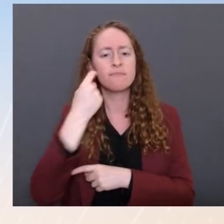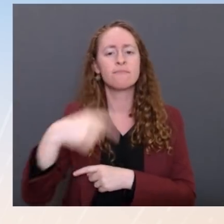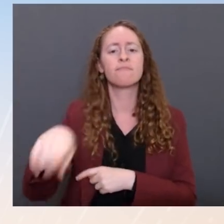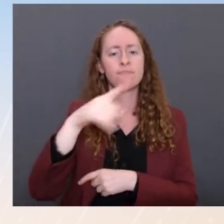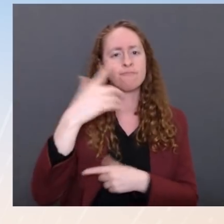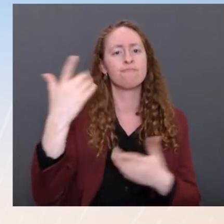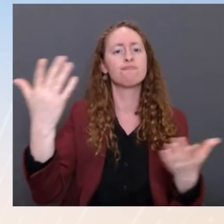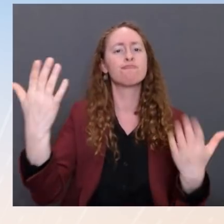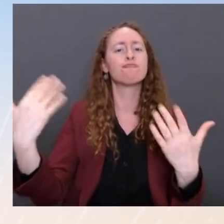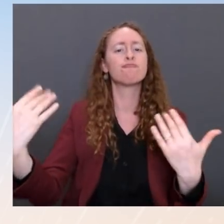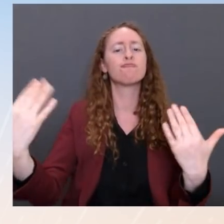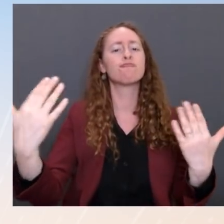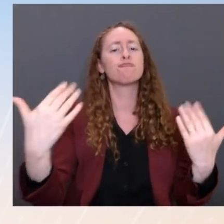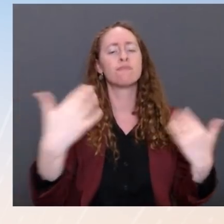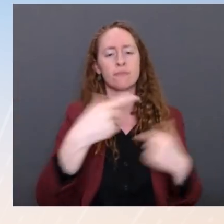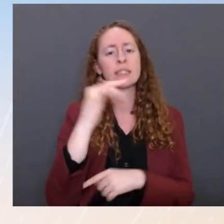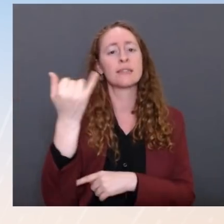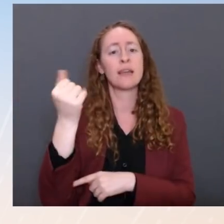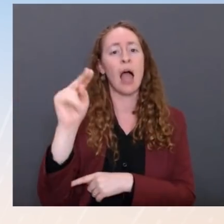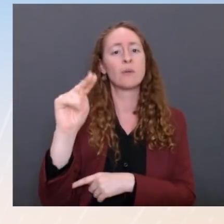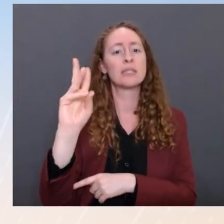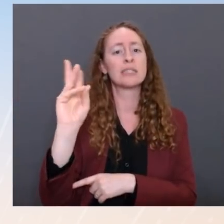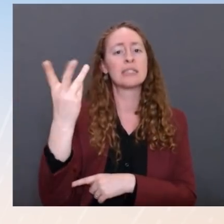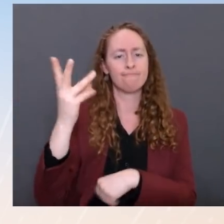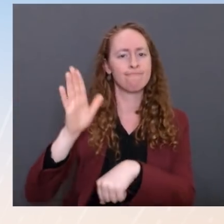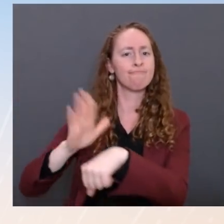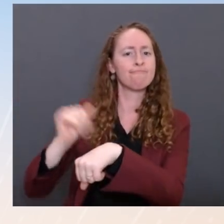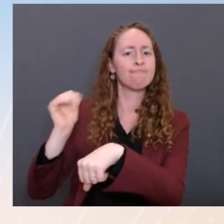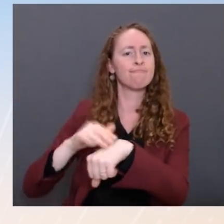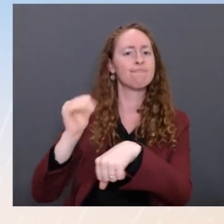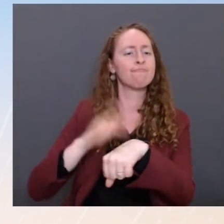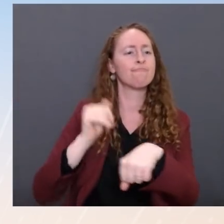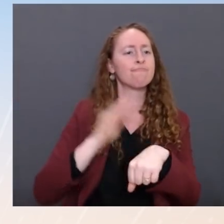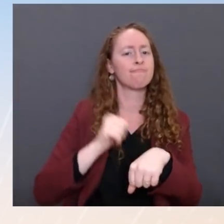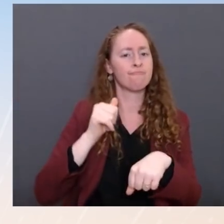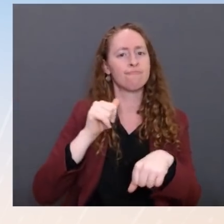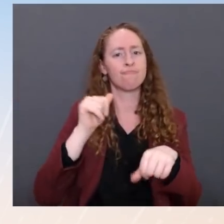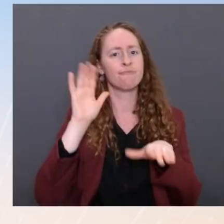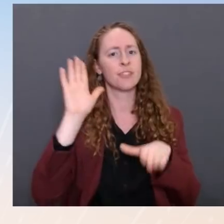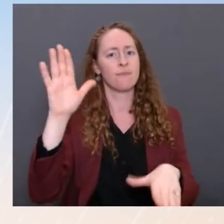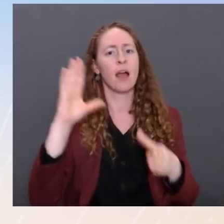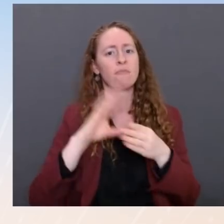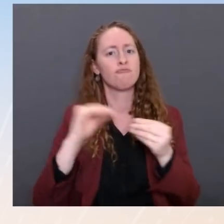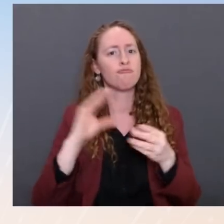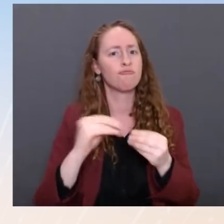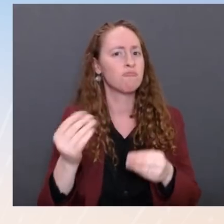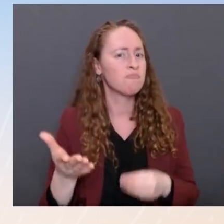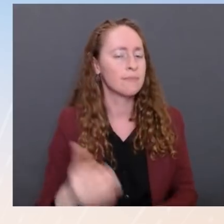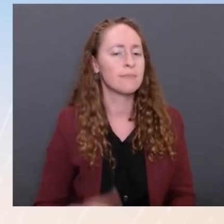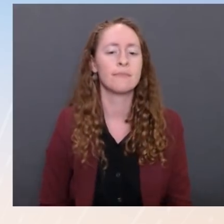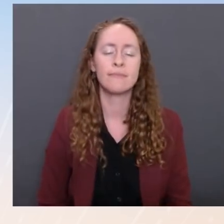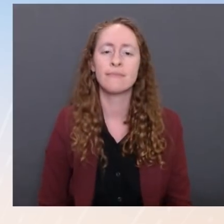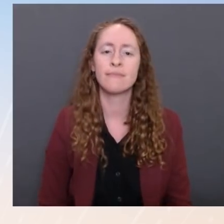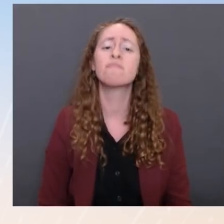We'll continue to support their work. We believe it's vital and essential to get to the bottom of what happened on January 6th, one of the darkest days in our democracy.